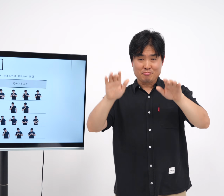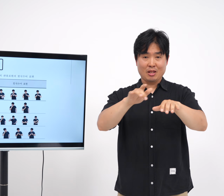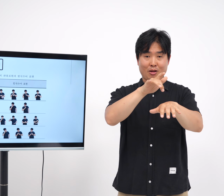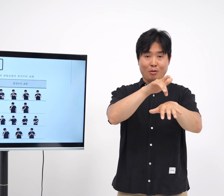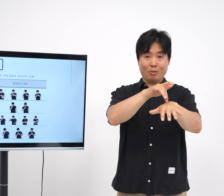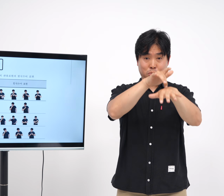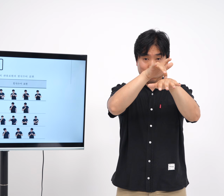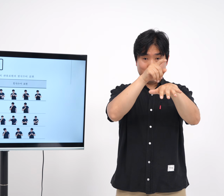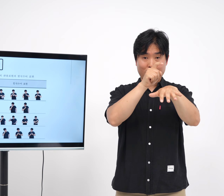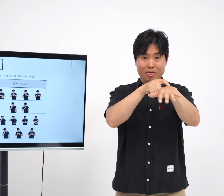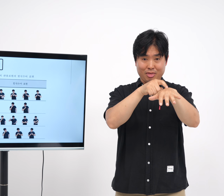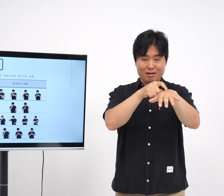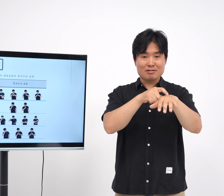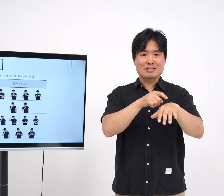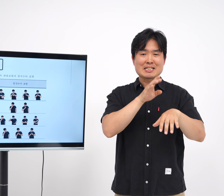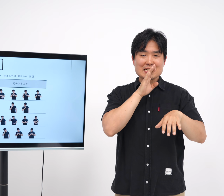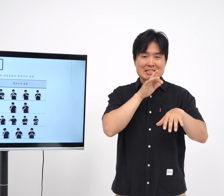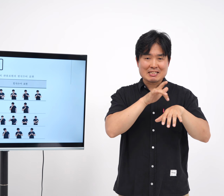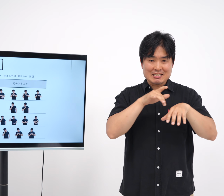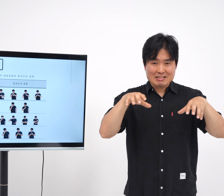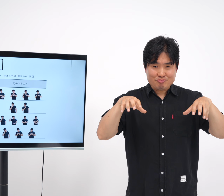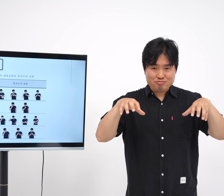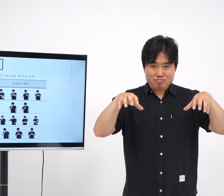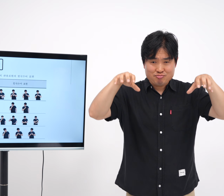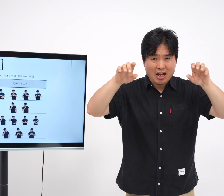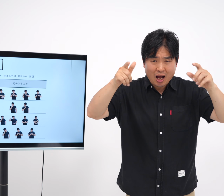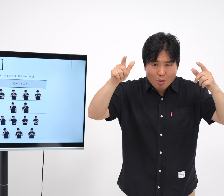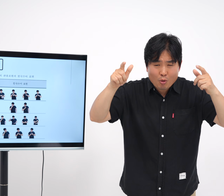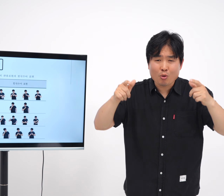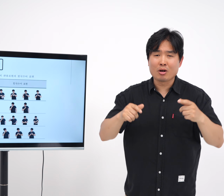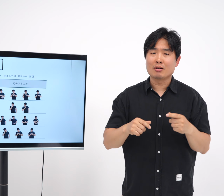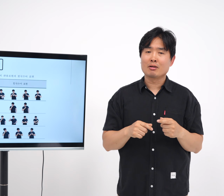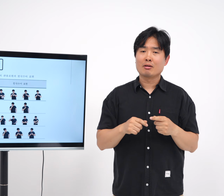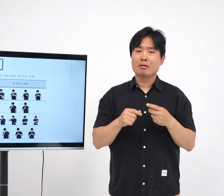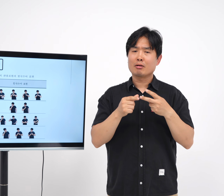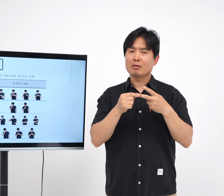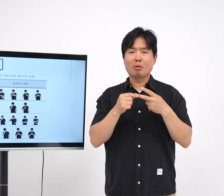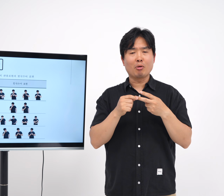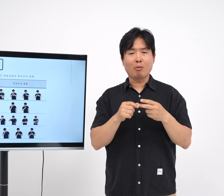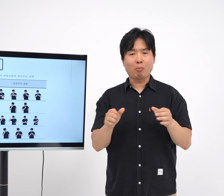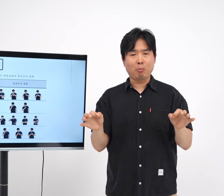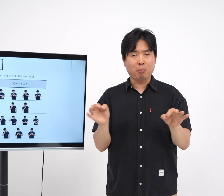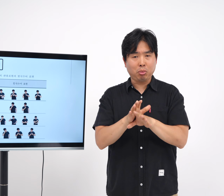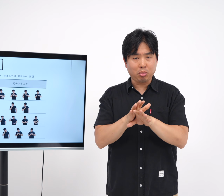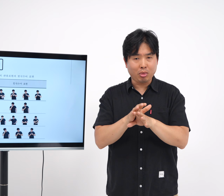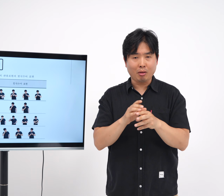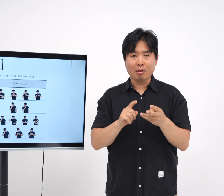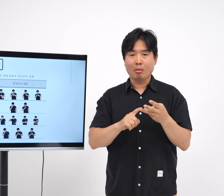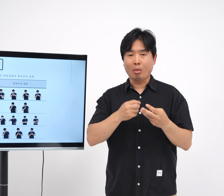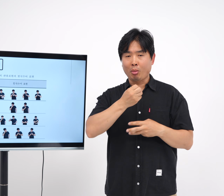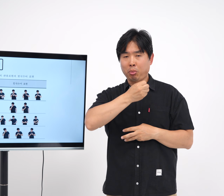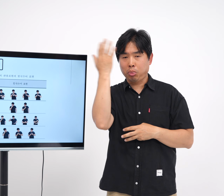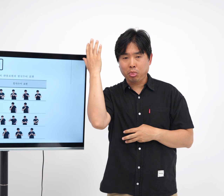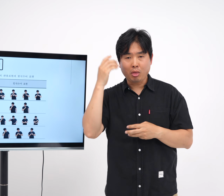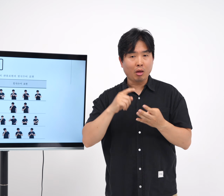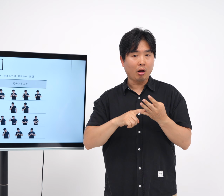Here, 'ghost' does not mean an actual ghost, but 'disappear'